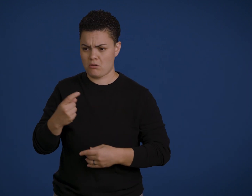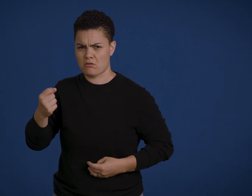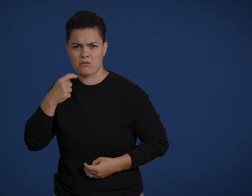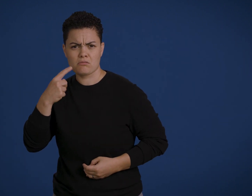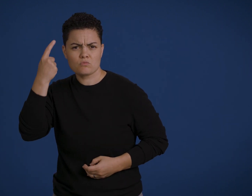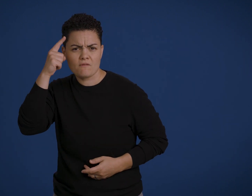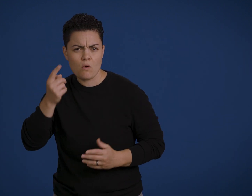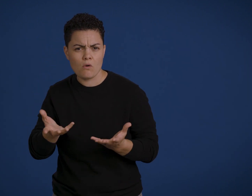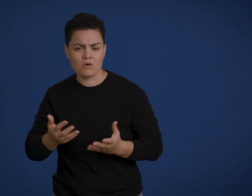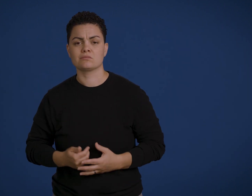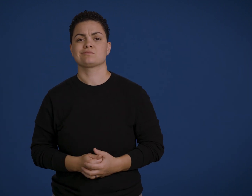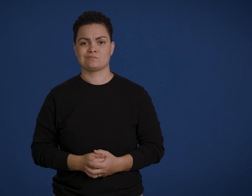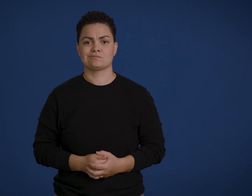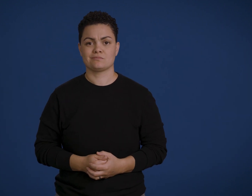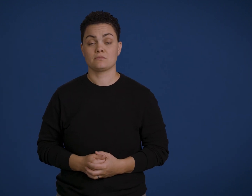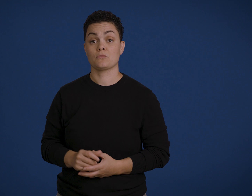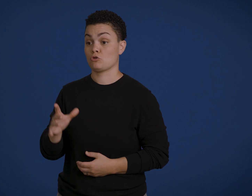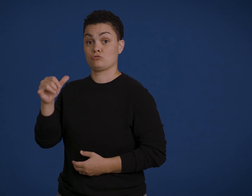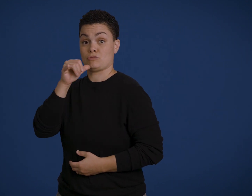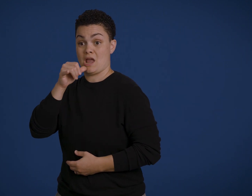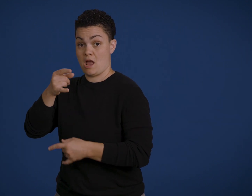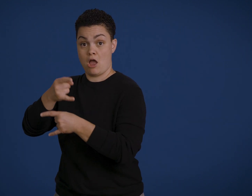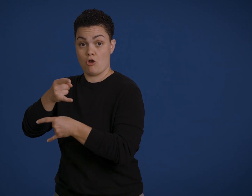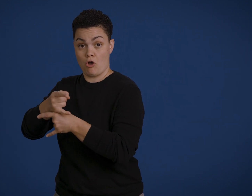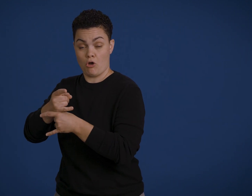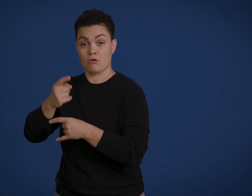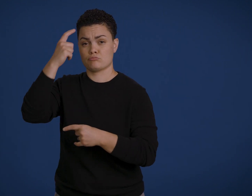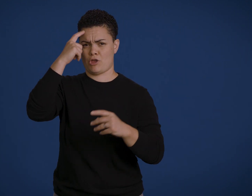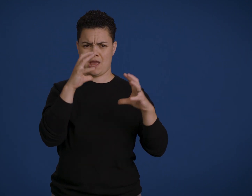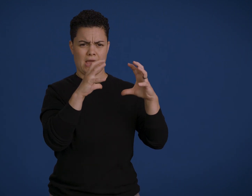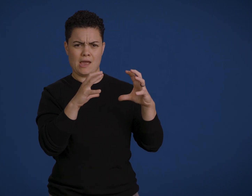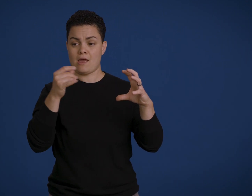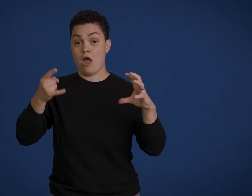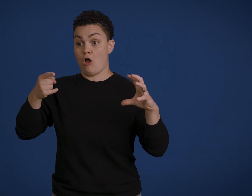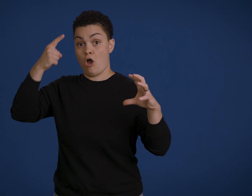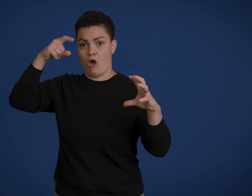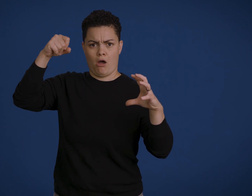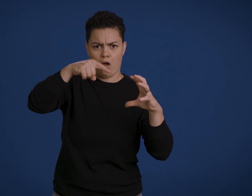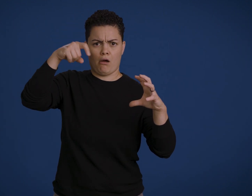However, for detox, they are used because they affect the same pathway in the brain as alcohol.